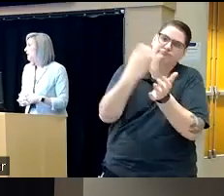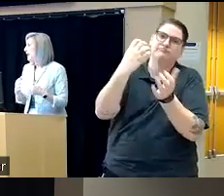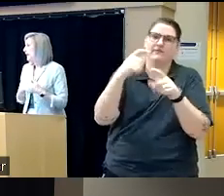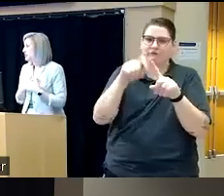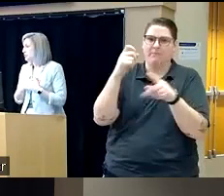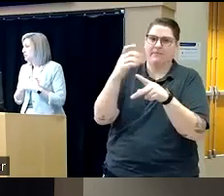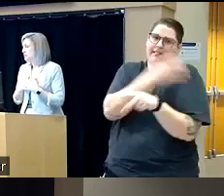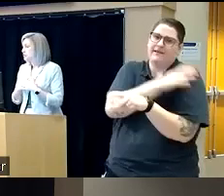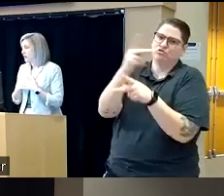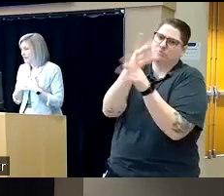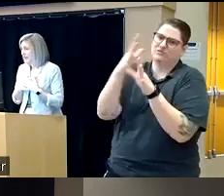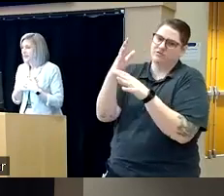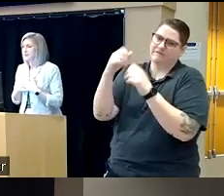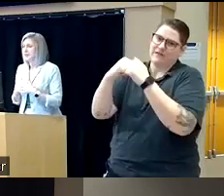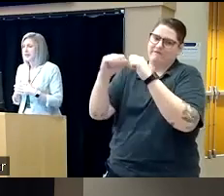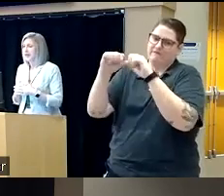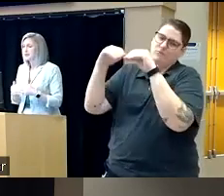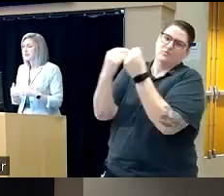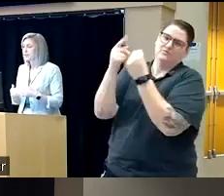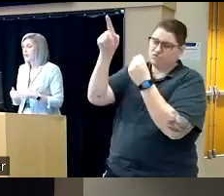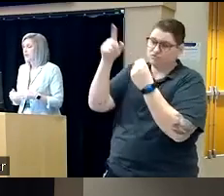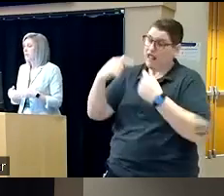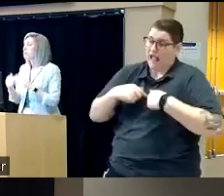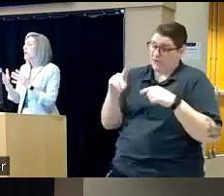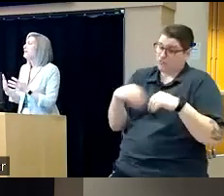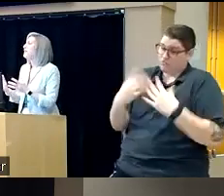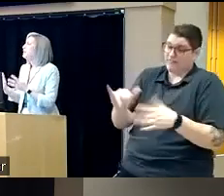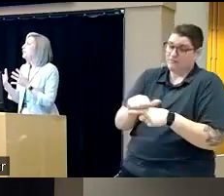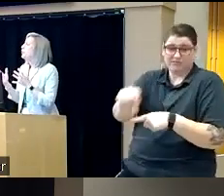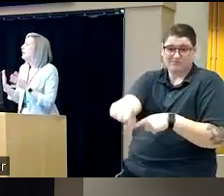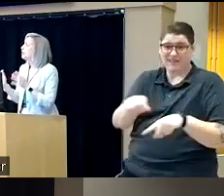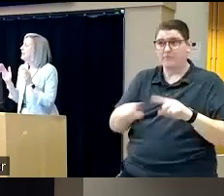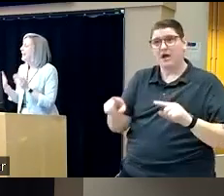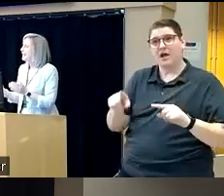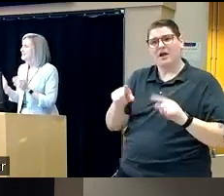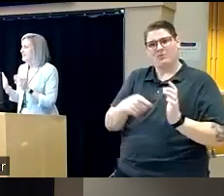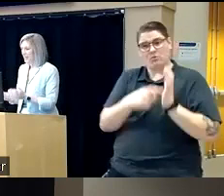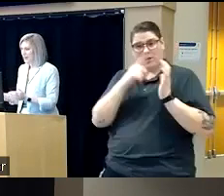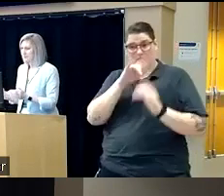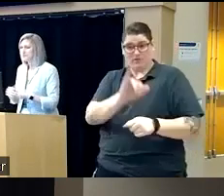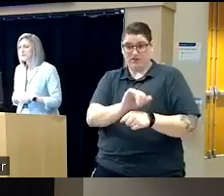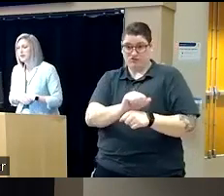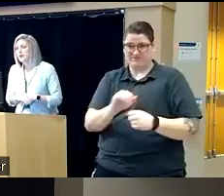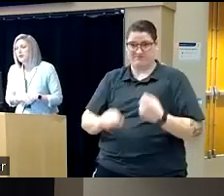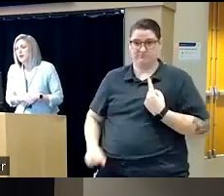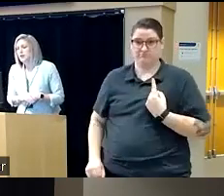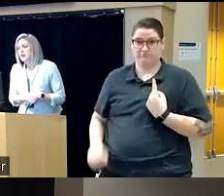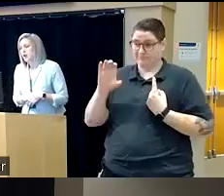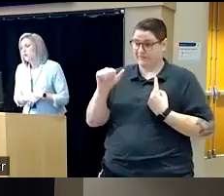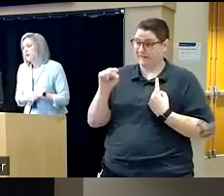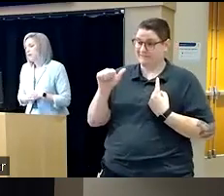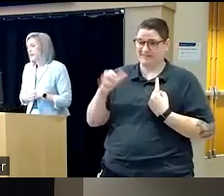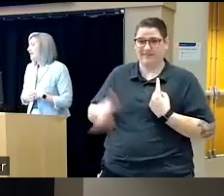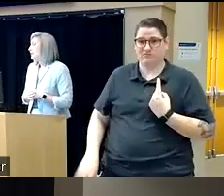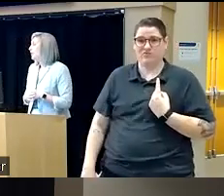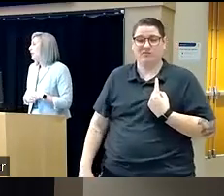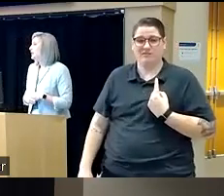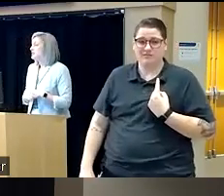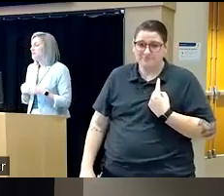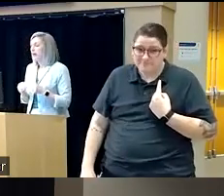that I do train and it is a excellent training but the requirement ends there straw recovery requires